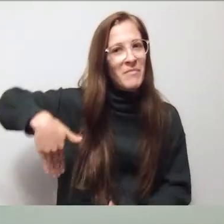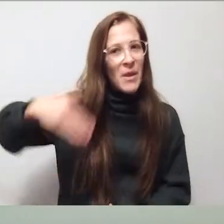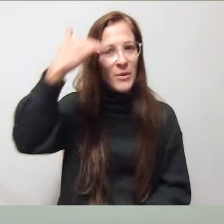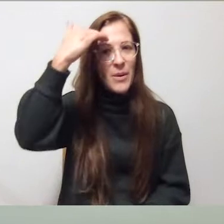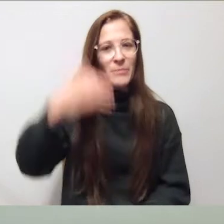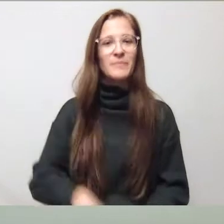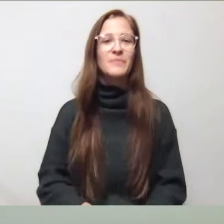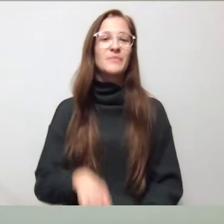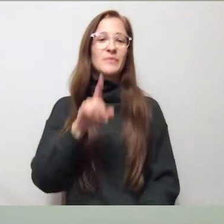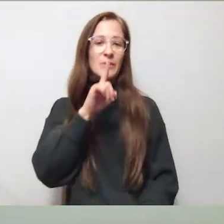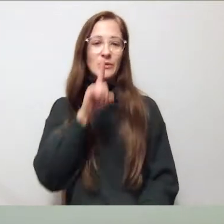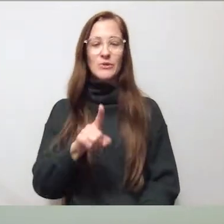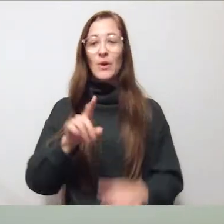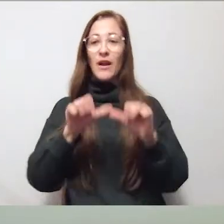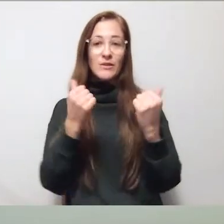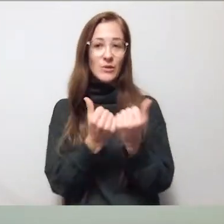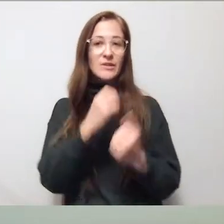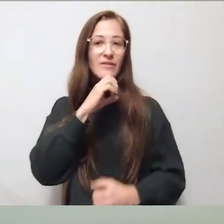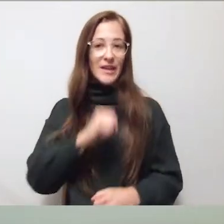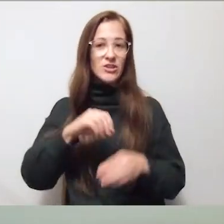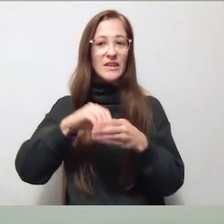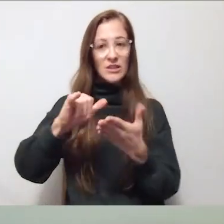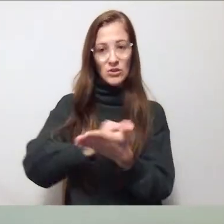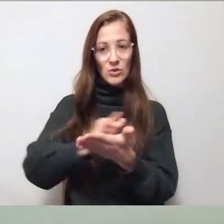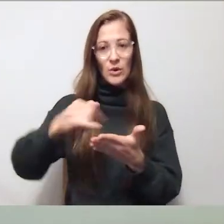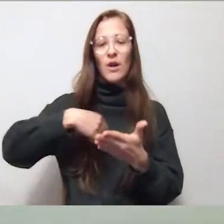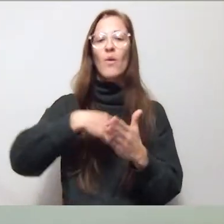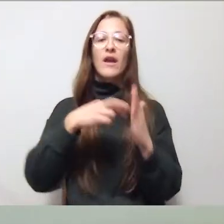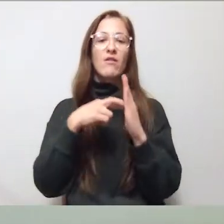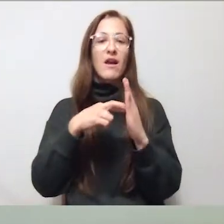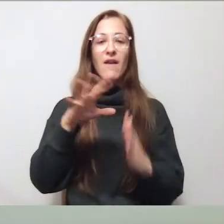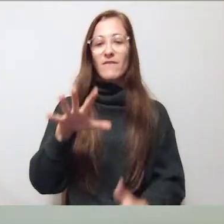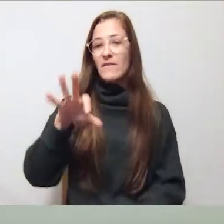Sure, so the Association on Aging in New York, we represent the 59 Offices for the Aging,